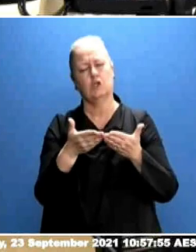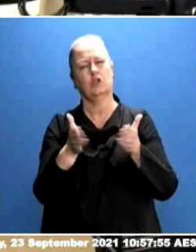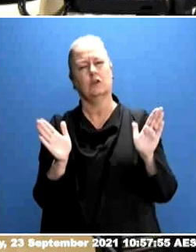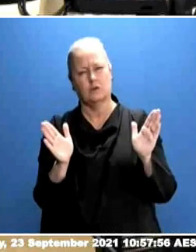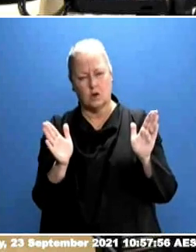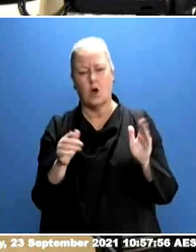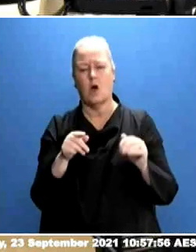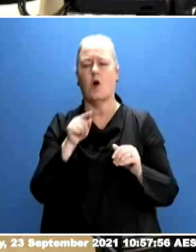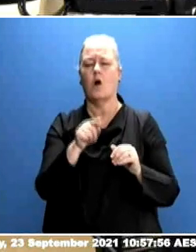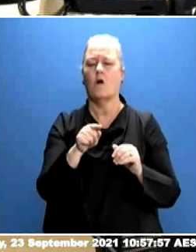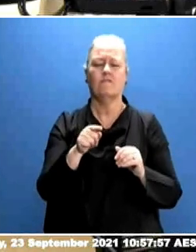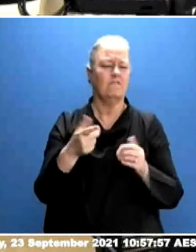regardless of where they might be.